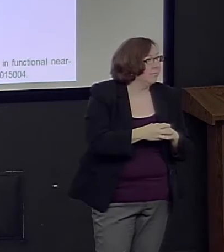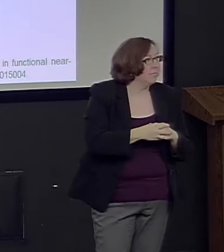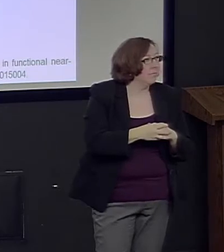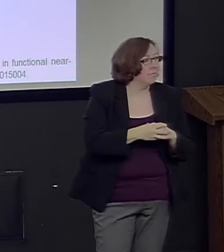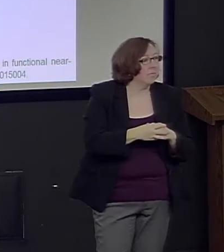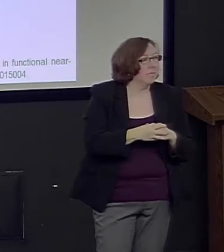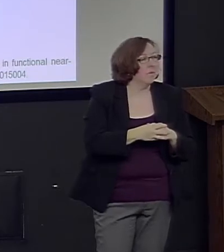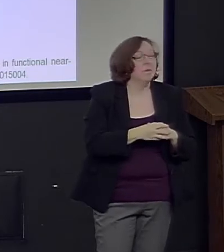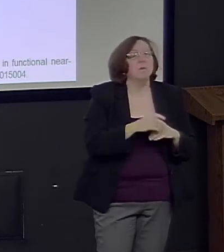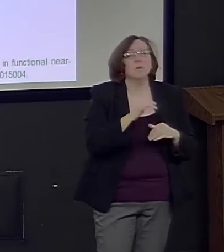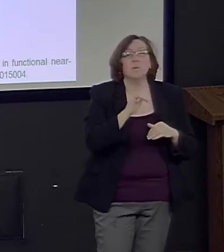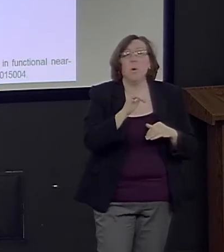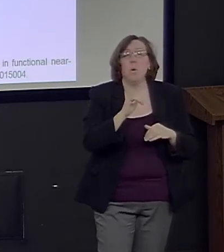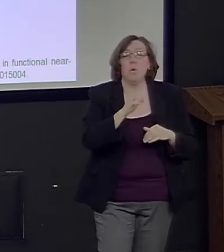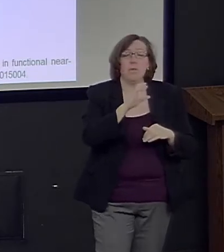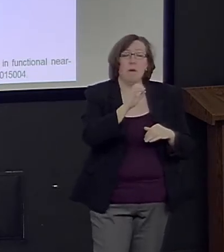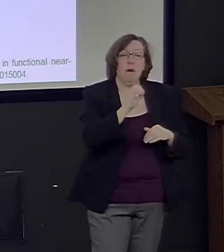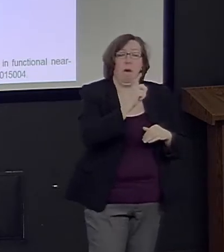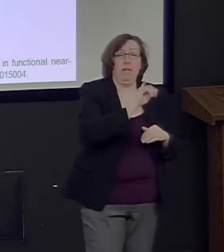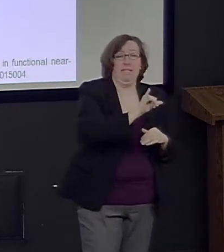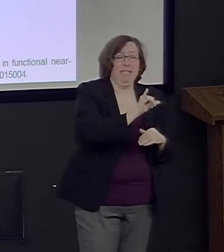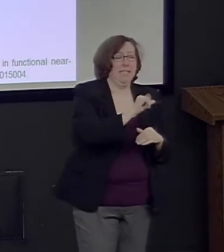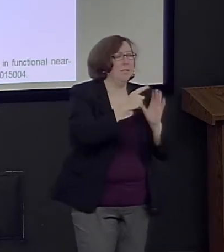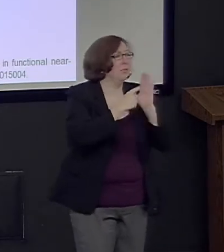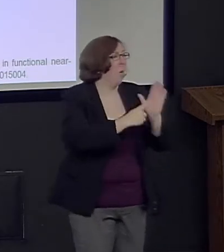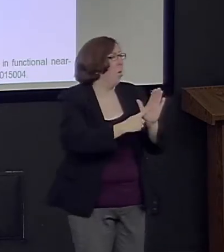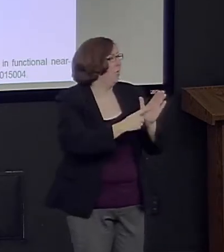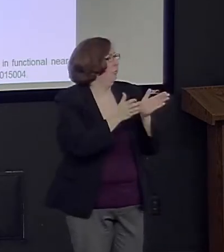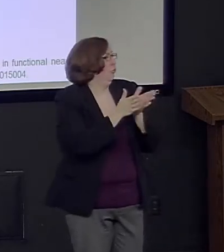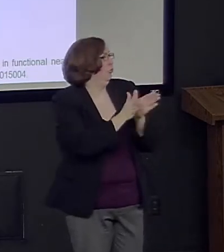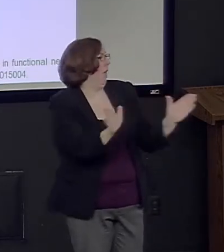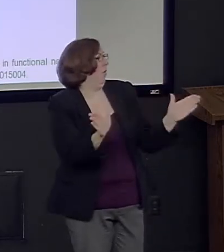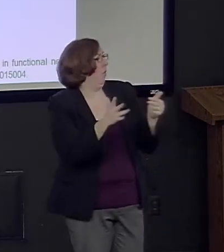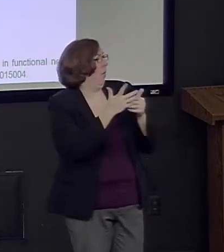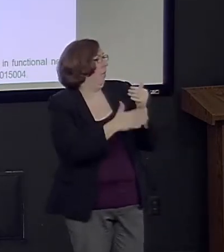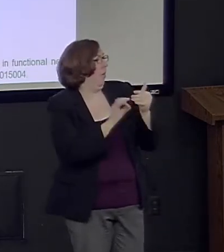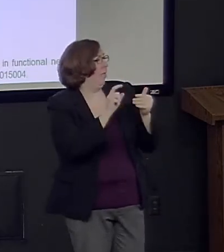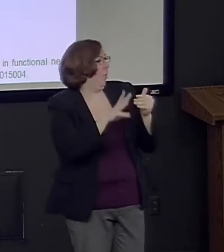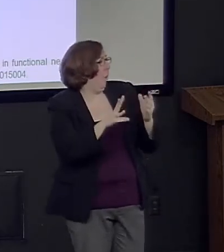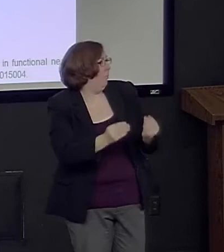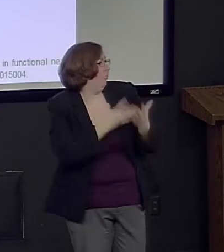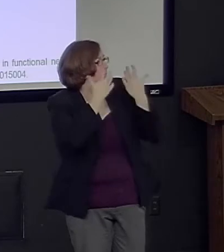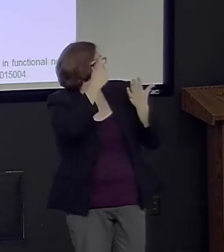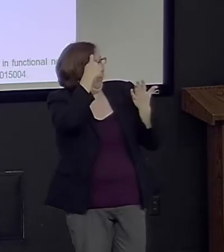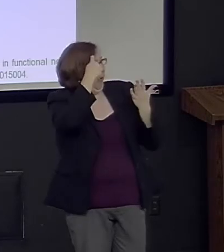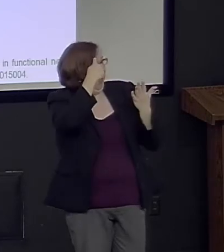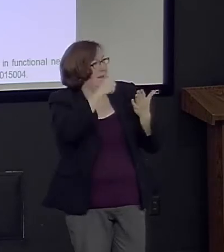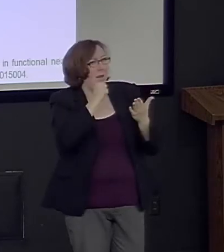the general blood flow of the brain than it is the specific area that's actually doing the processing